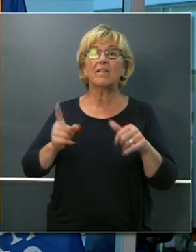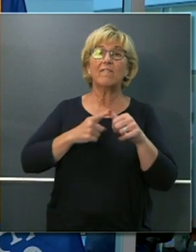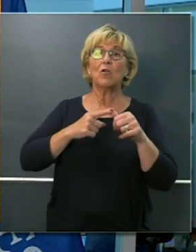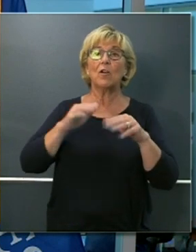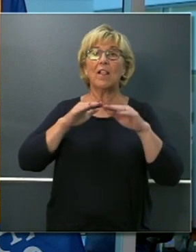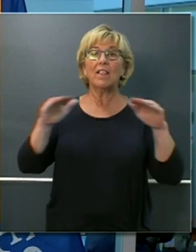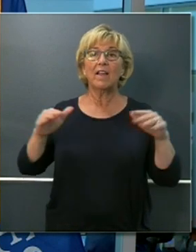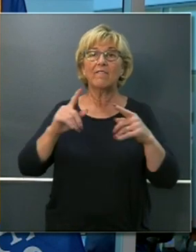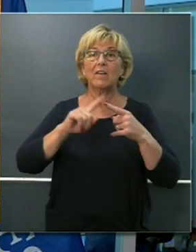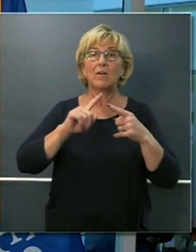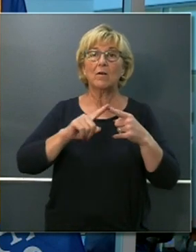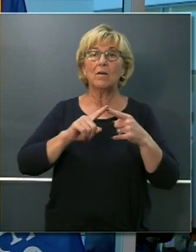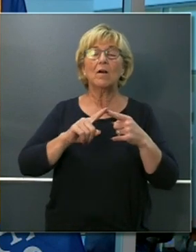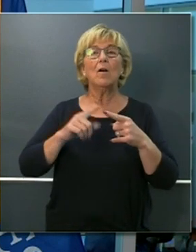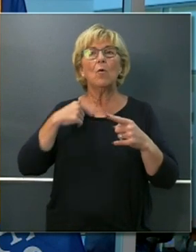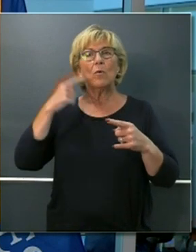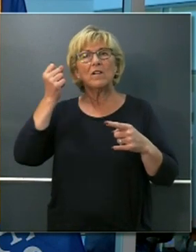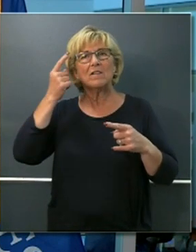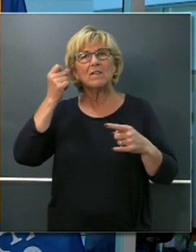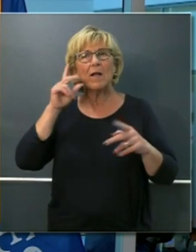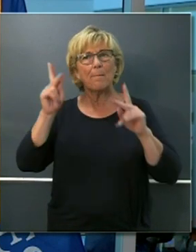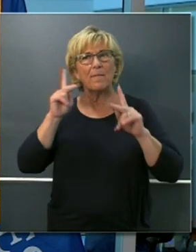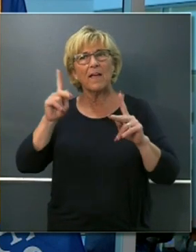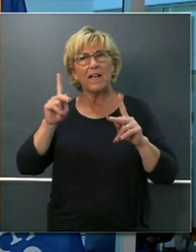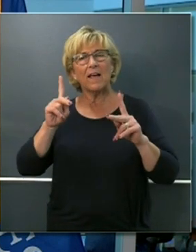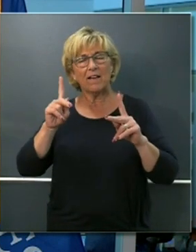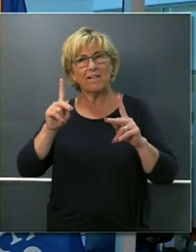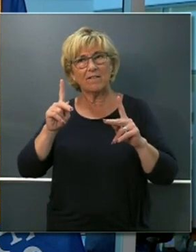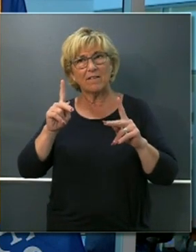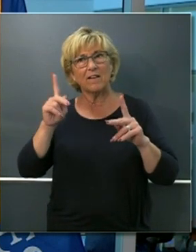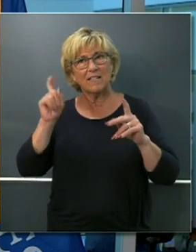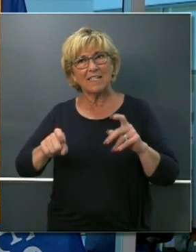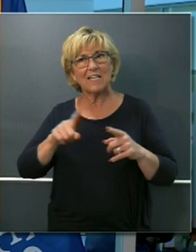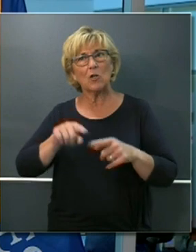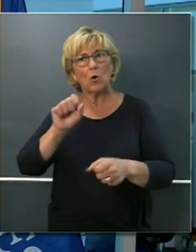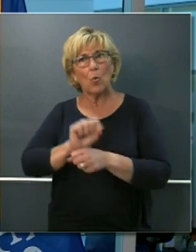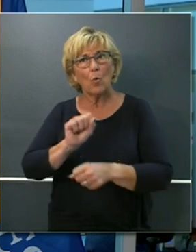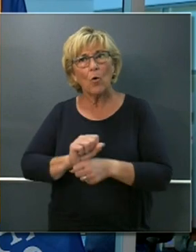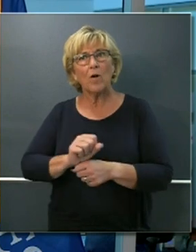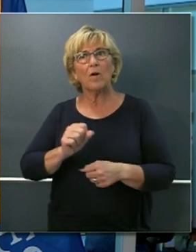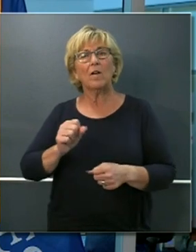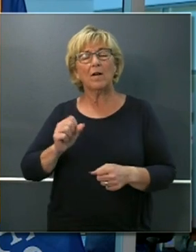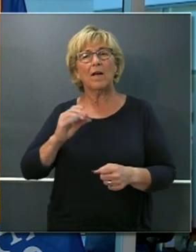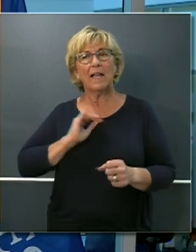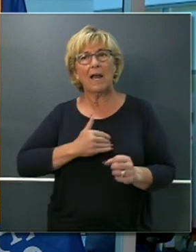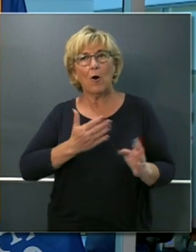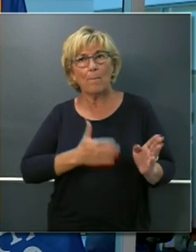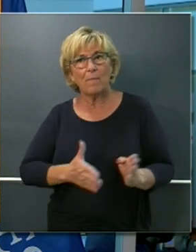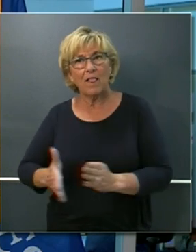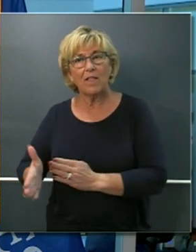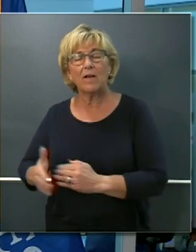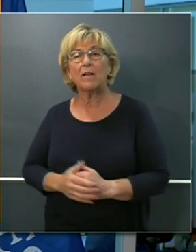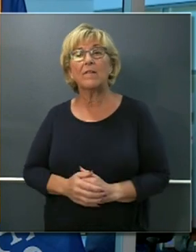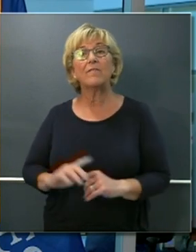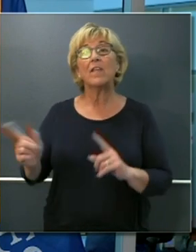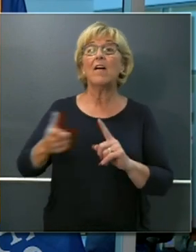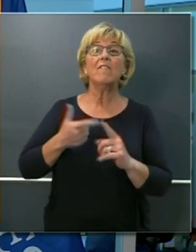WITH THAT I JUST WANT TO REMIND YOU THAT THIS IS A TIME NOT OF STAYING IN ONE PLACE BUT IT IS